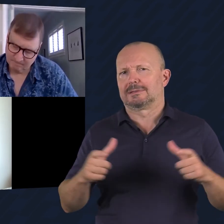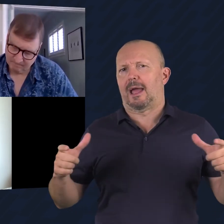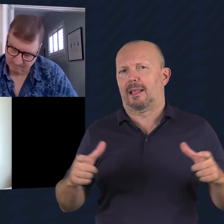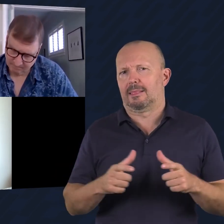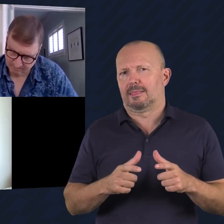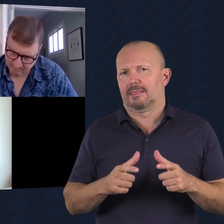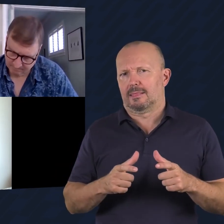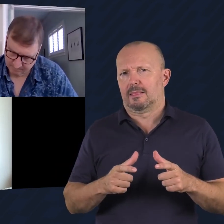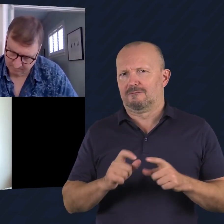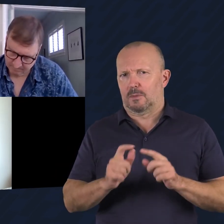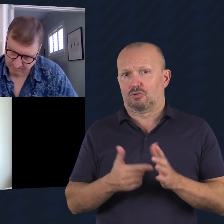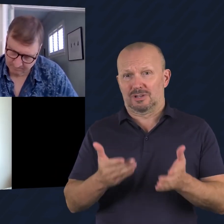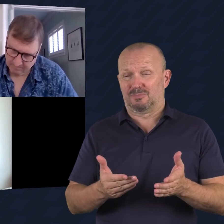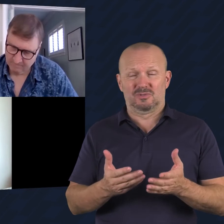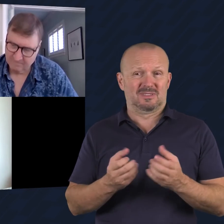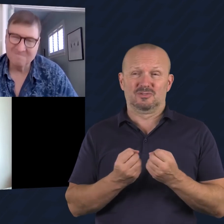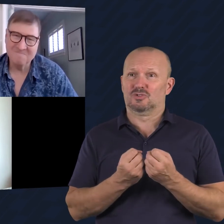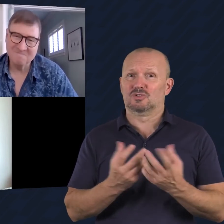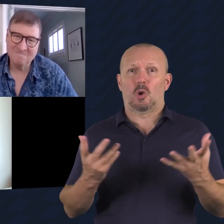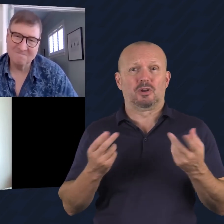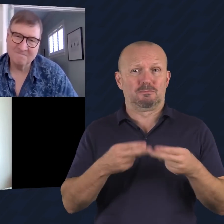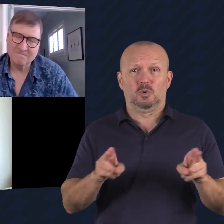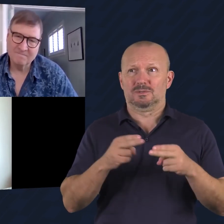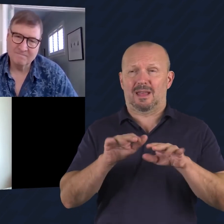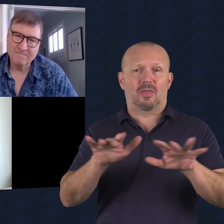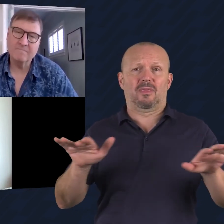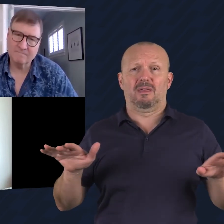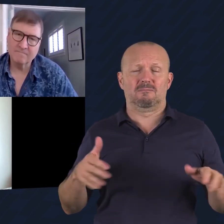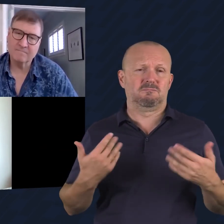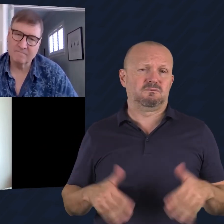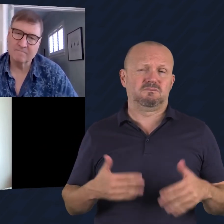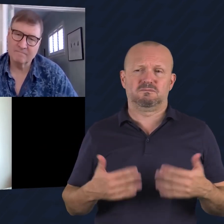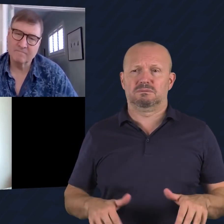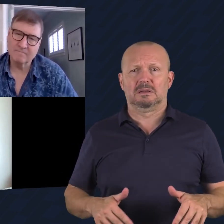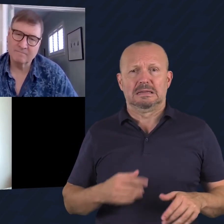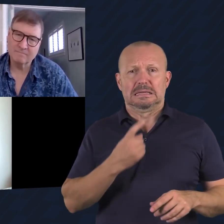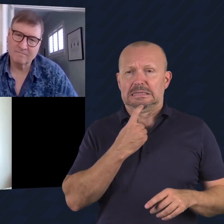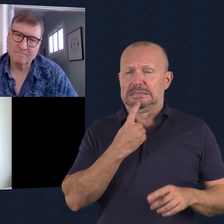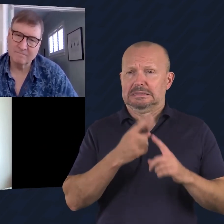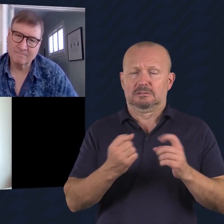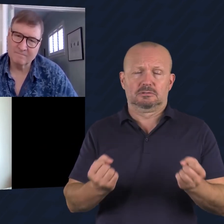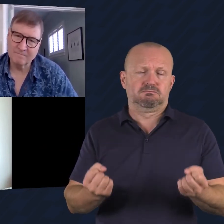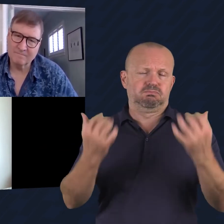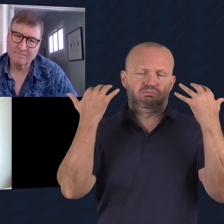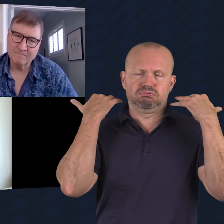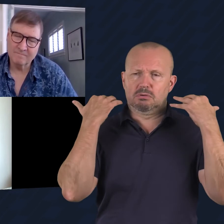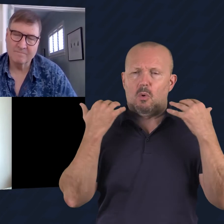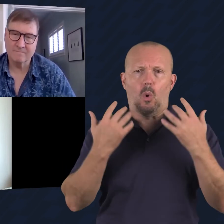Scale is something that was one of my concerns in this project, because there's so much music produced out there,